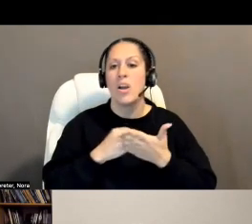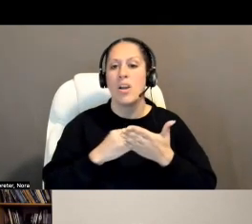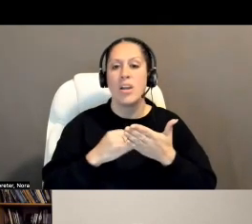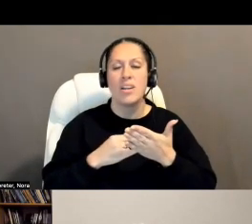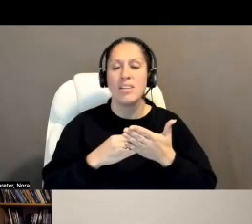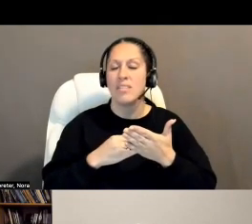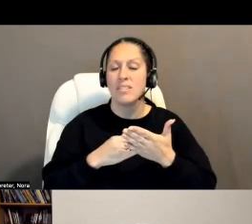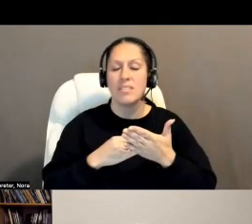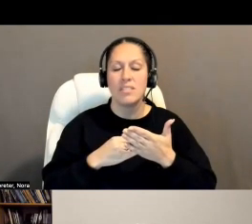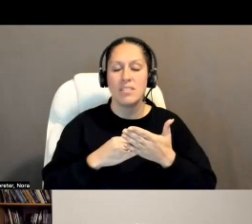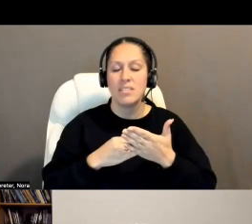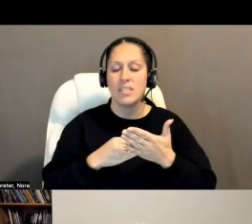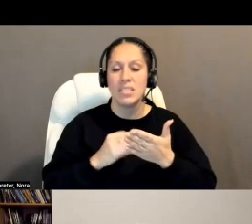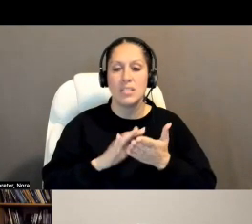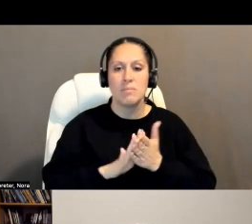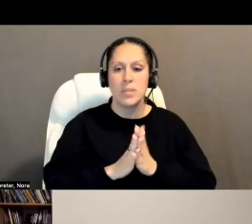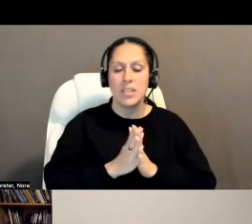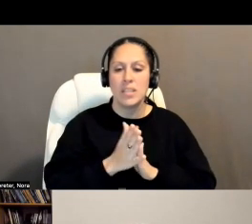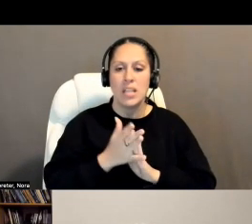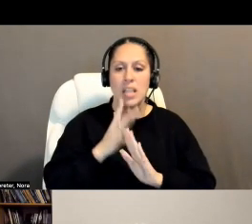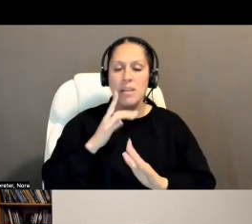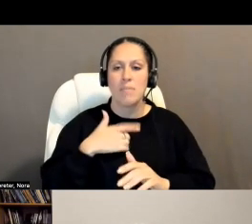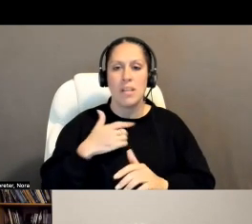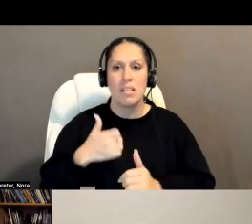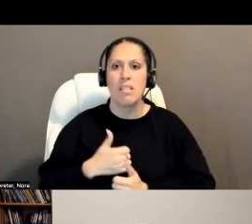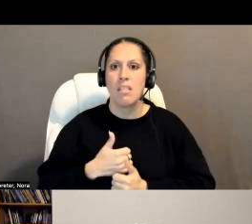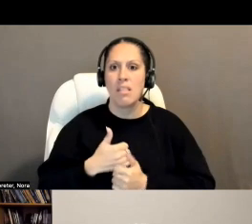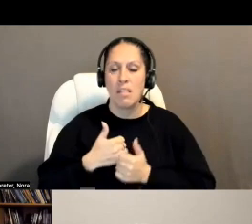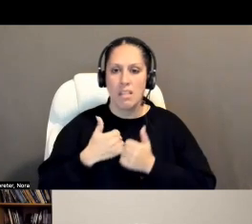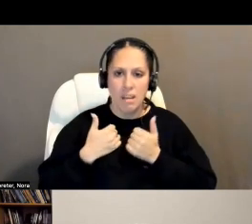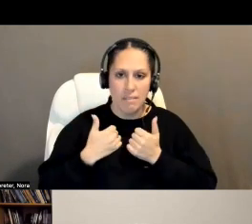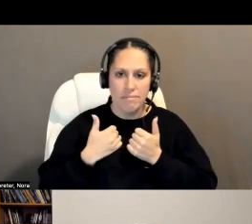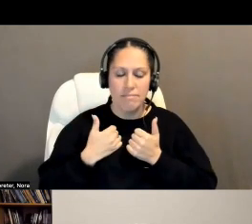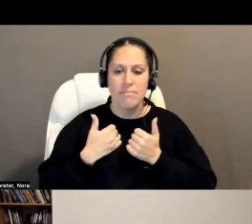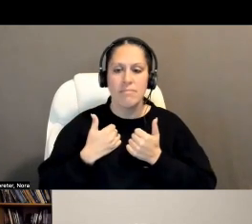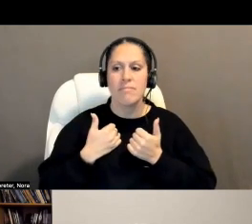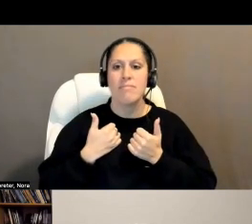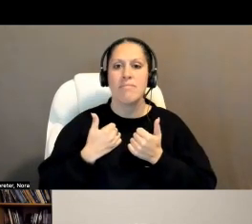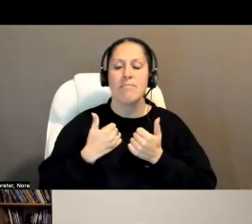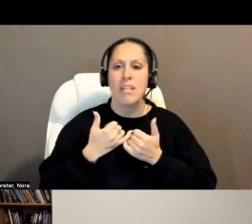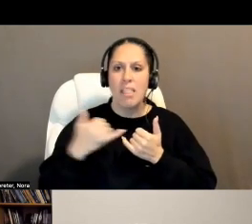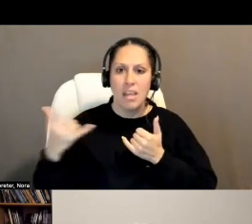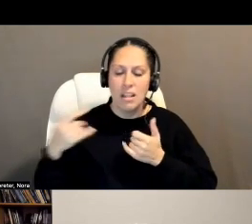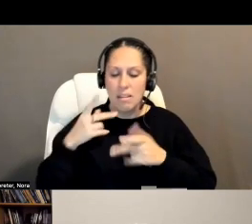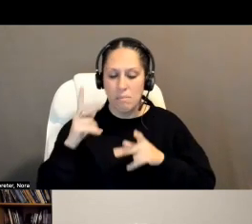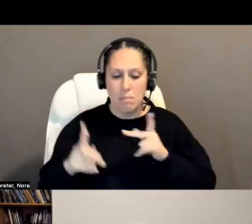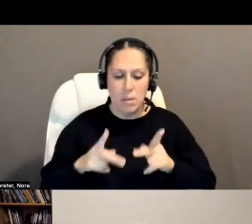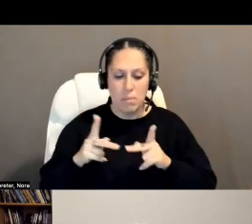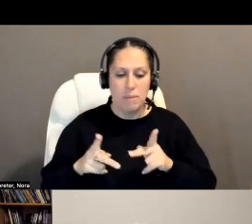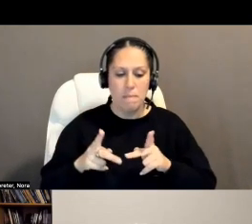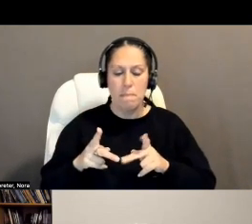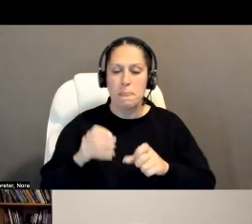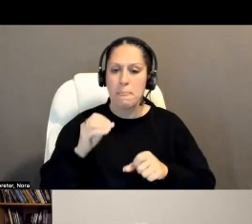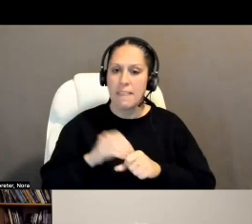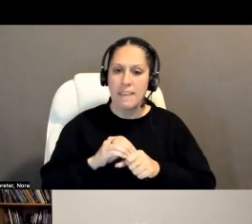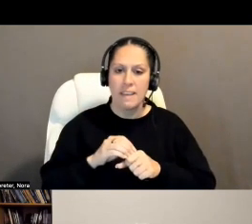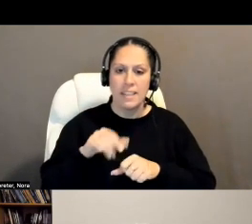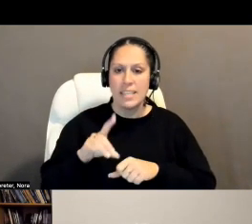Such a life line, like I think a lot of people in the, um, in the, like, Disability Community